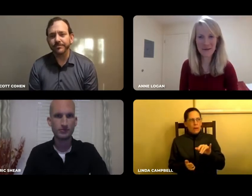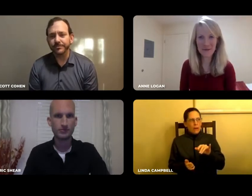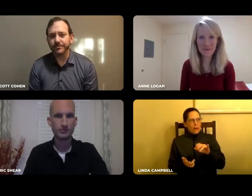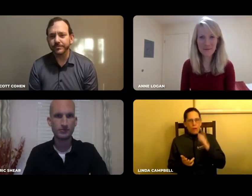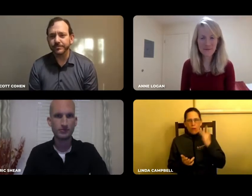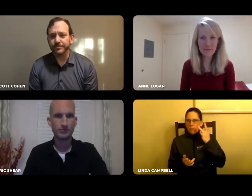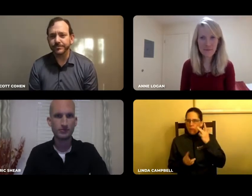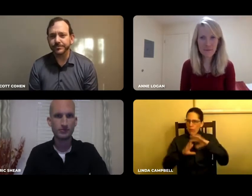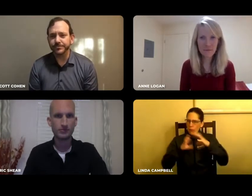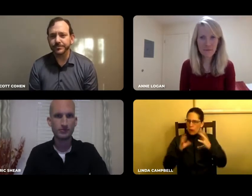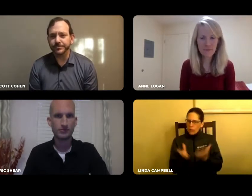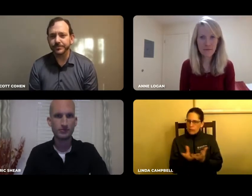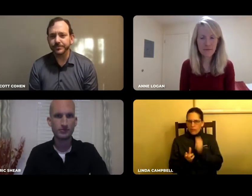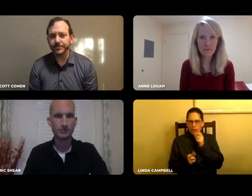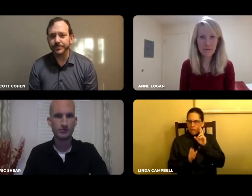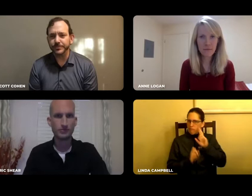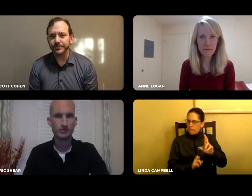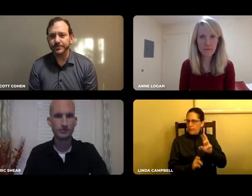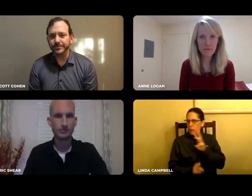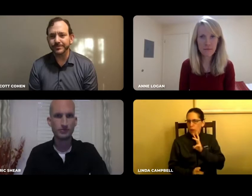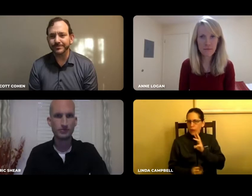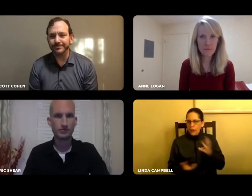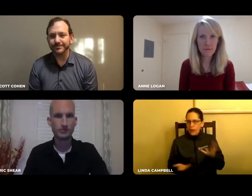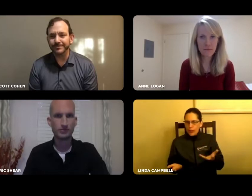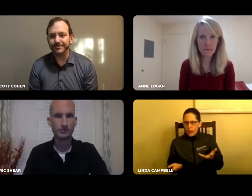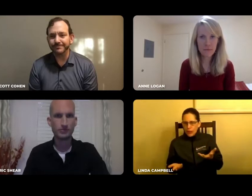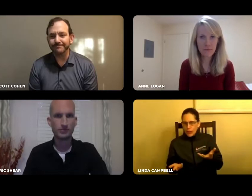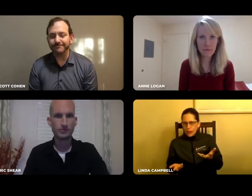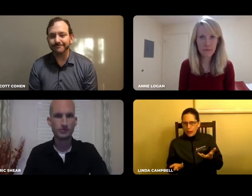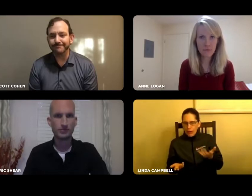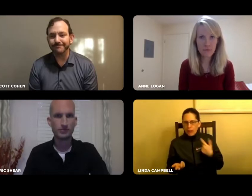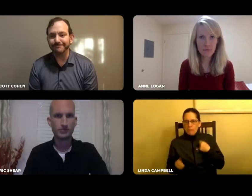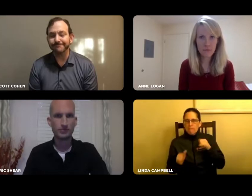I wanted to research why the world doesn't hold respect